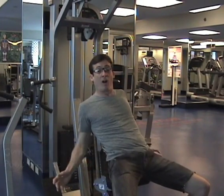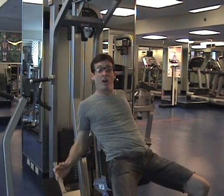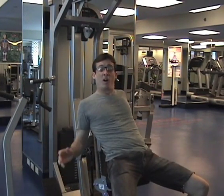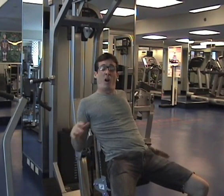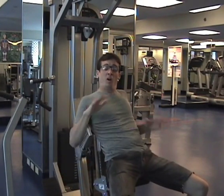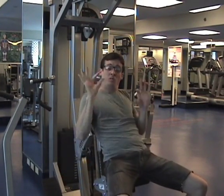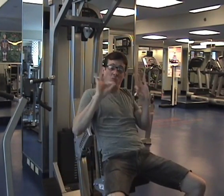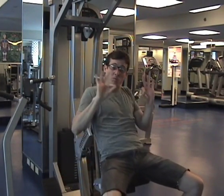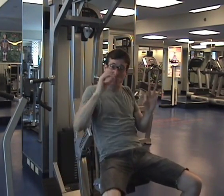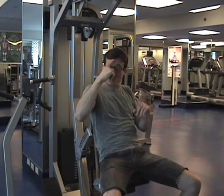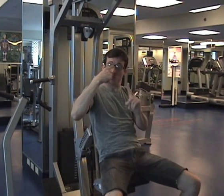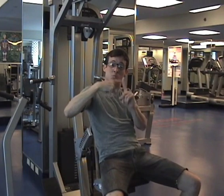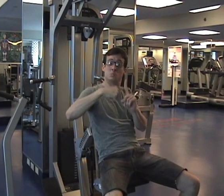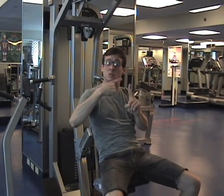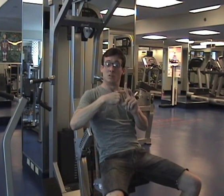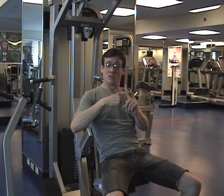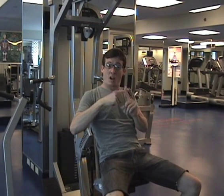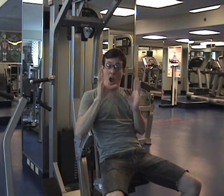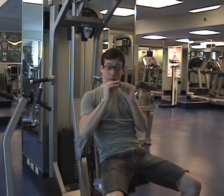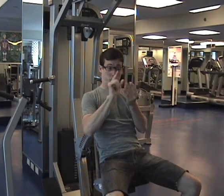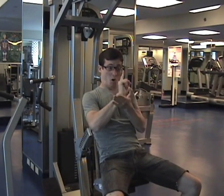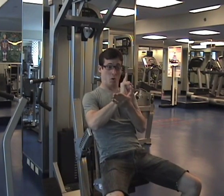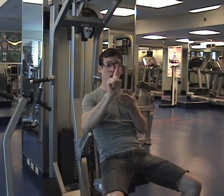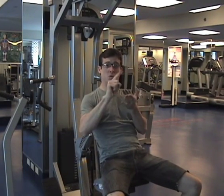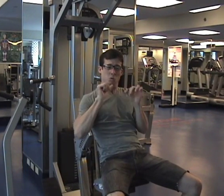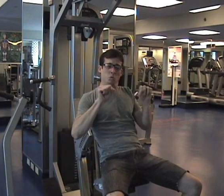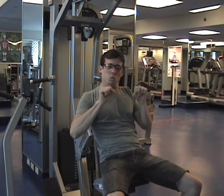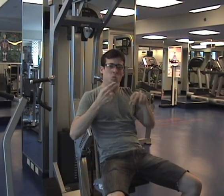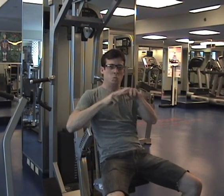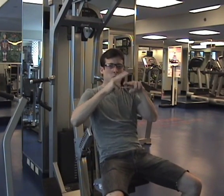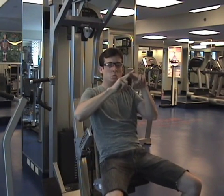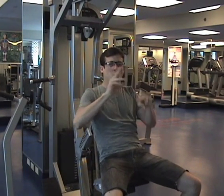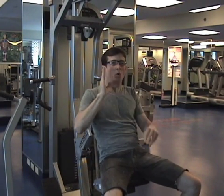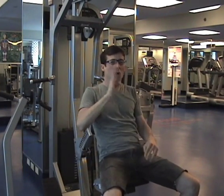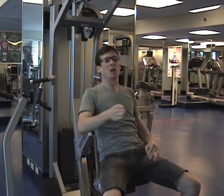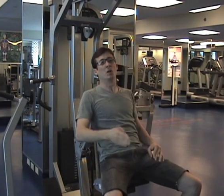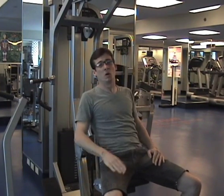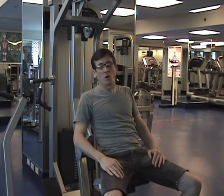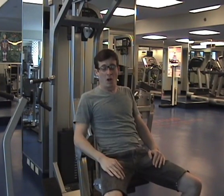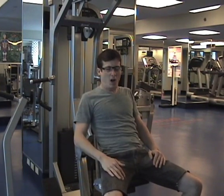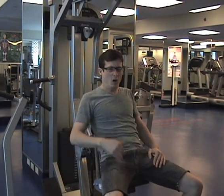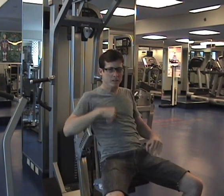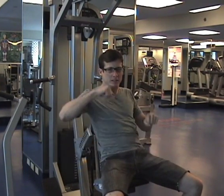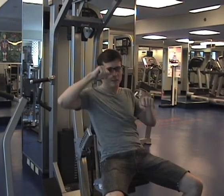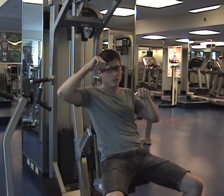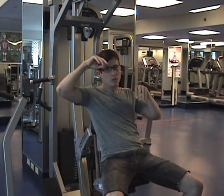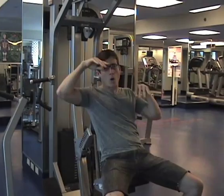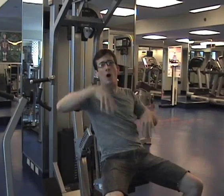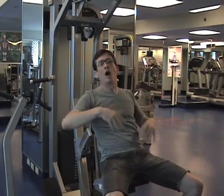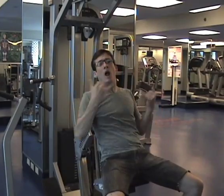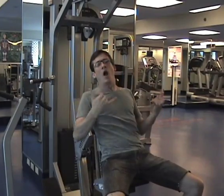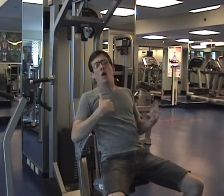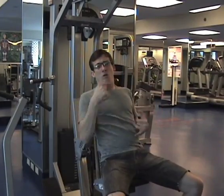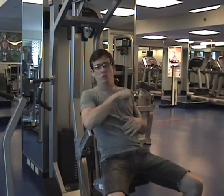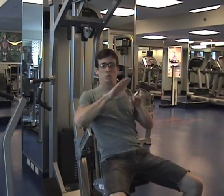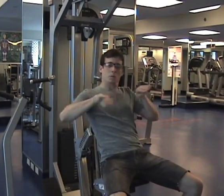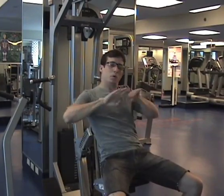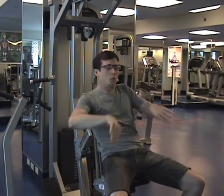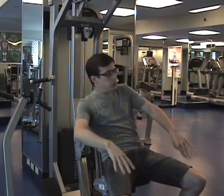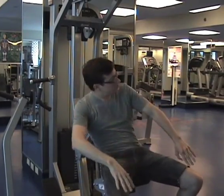Think positive! If I work out during the conference, I'll become ripped! Now I'm sweating hard! I'm going for a dip in the pool.